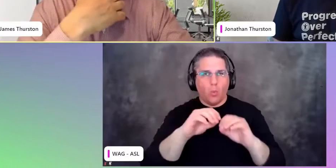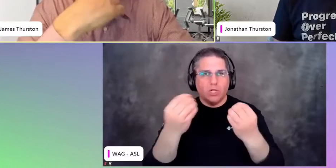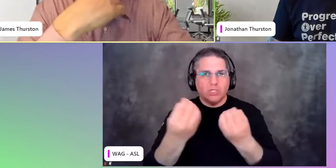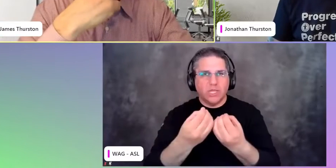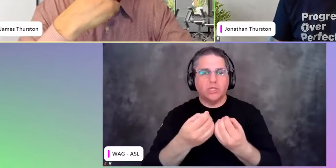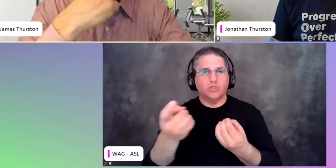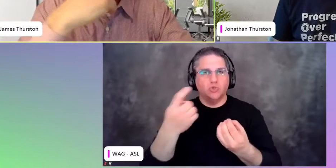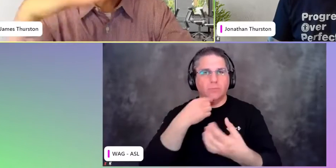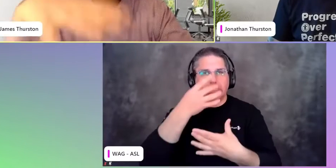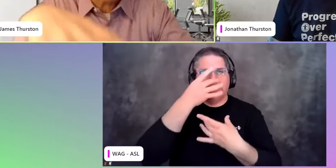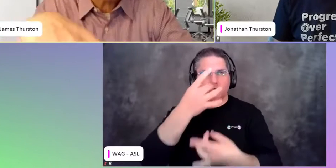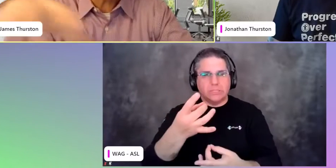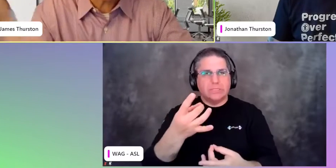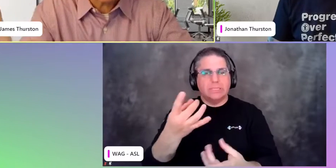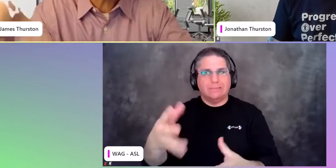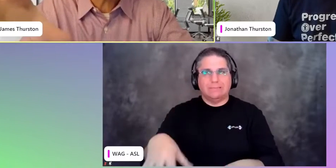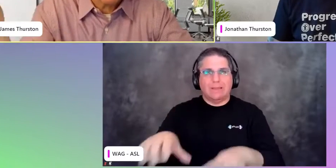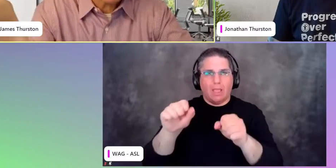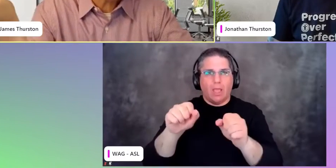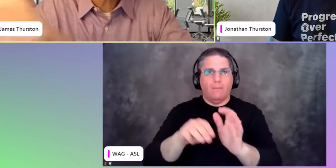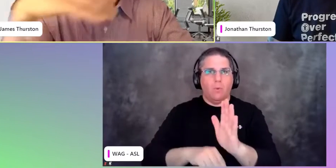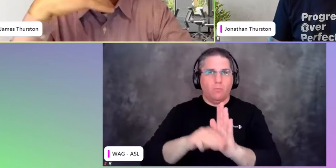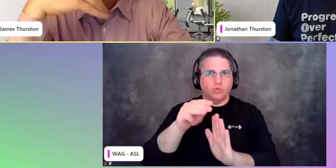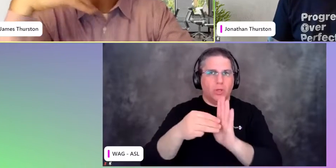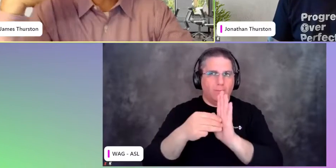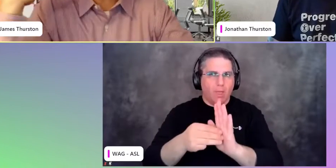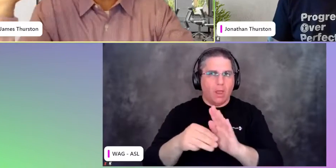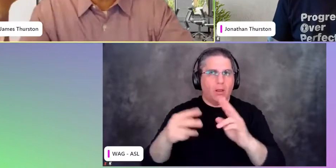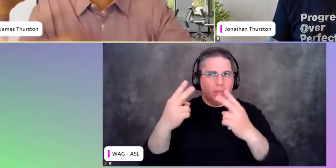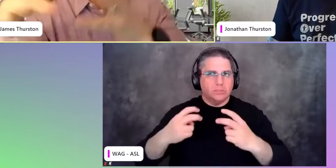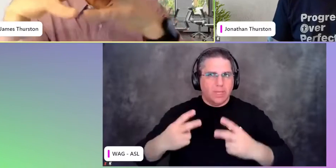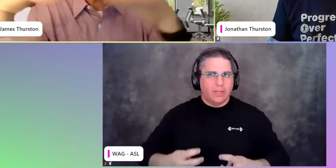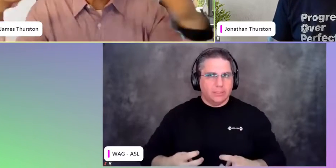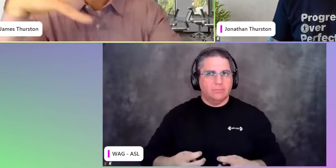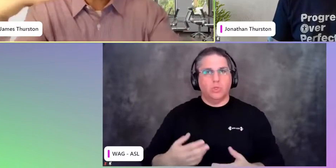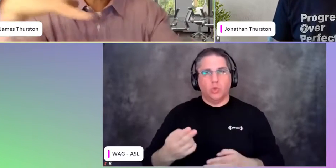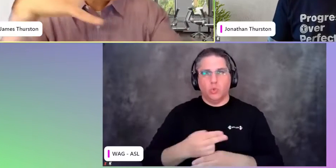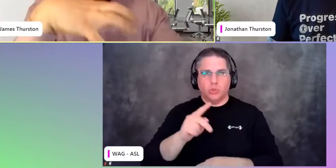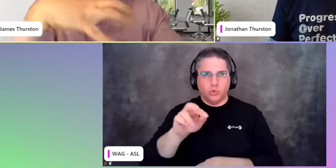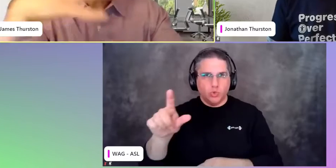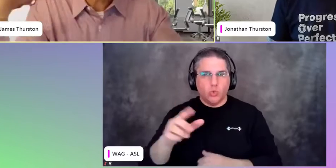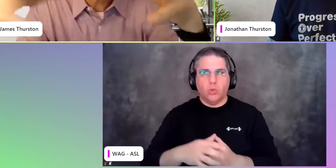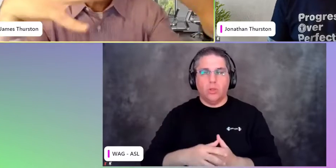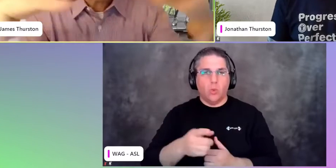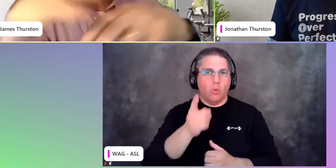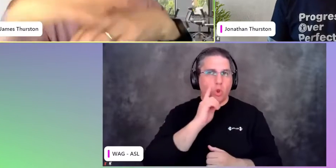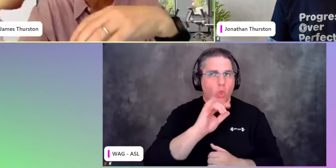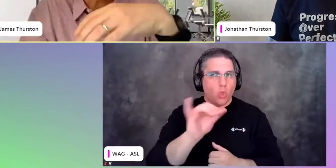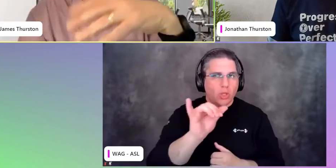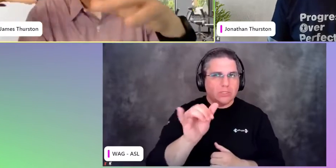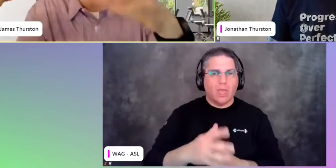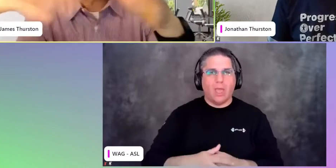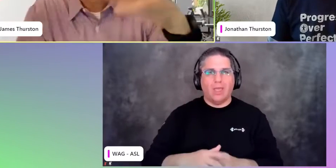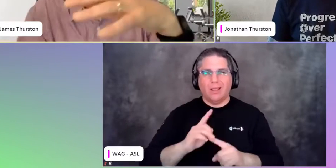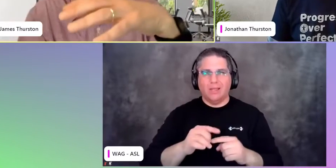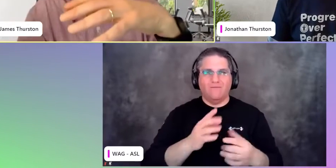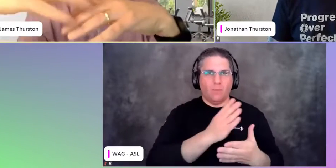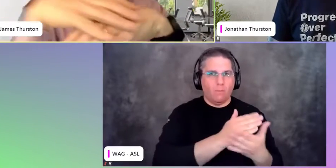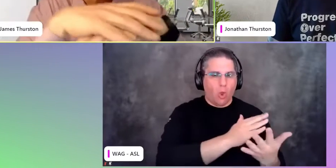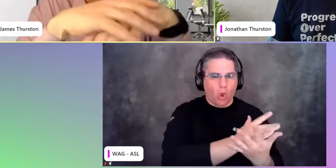partnership. [>>] Just being mindful of time, we talked about why own organization would be